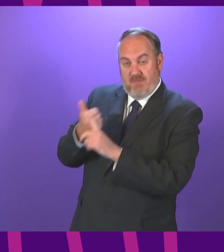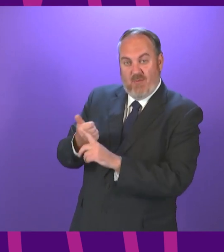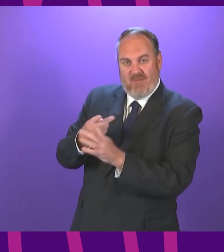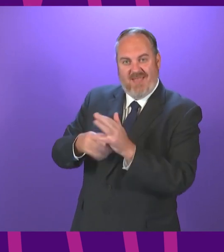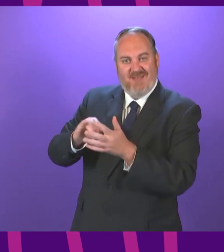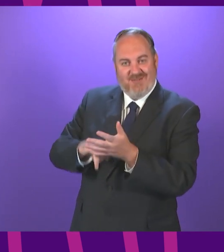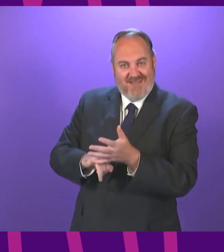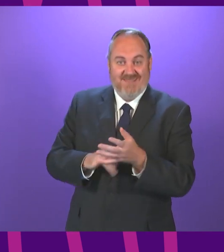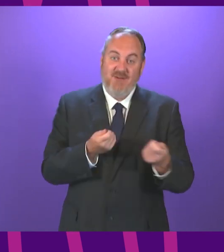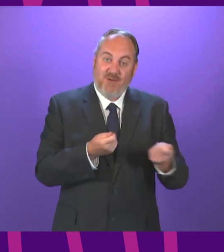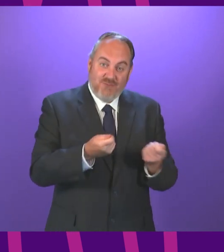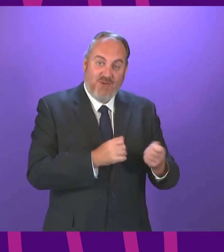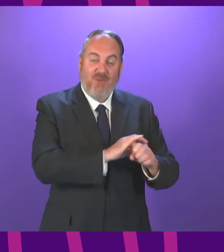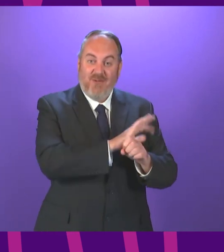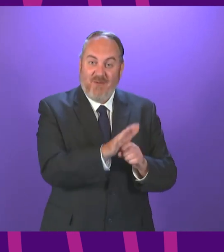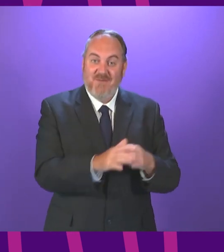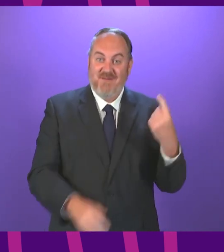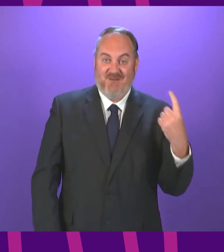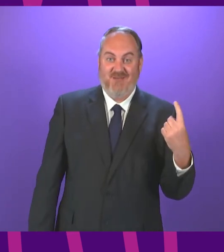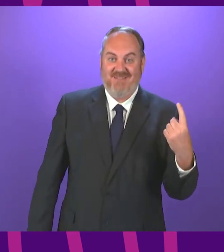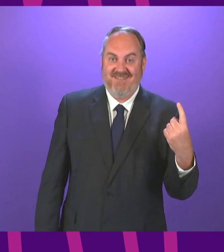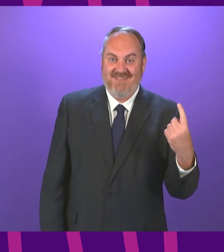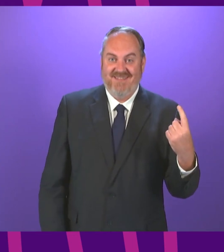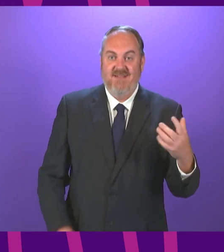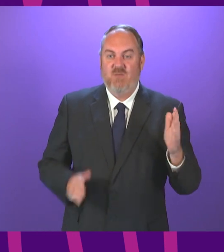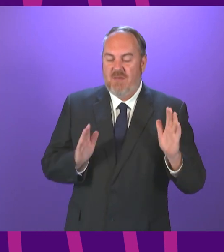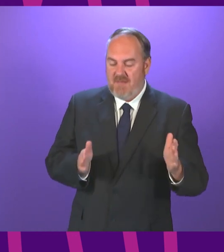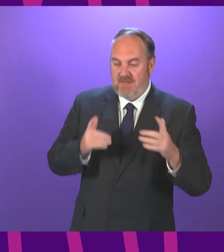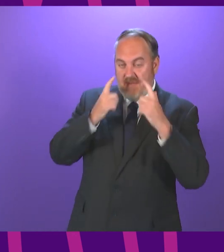that comes back to my central point, which is that we must take a cautious path through this.